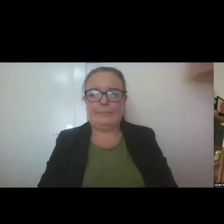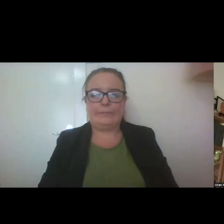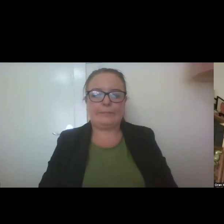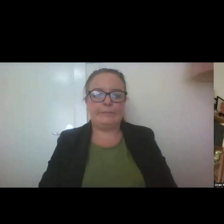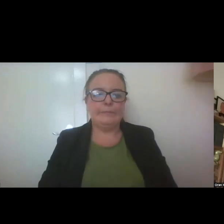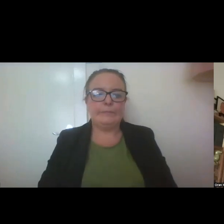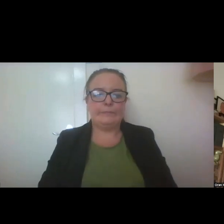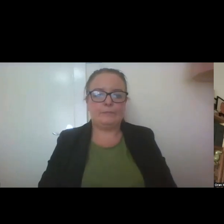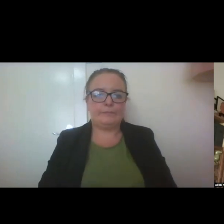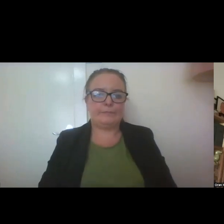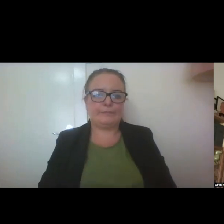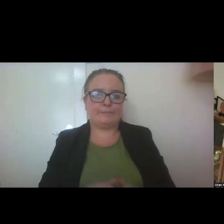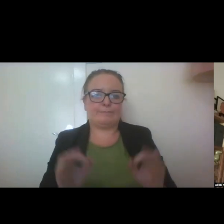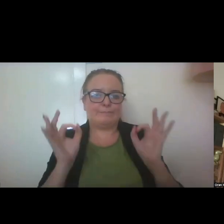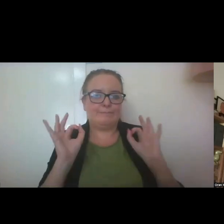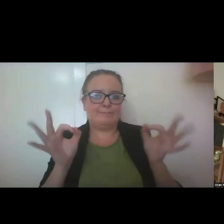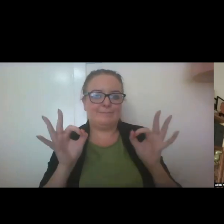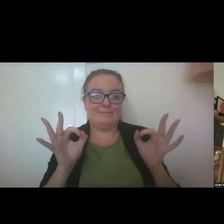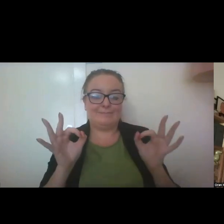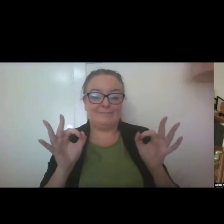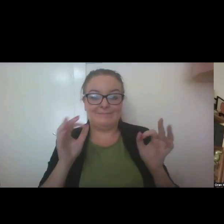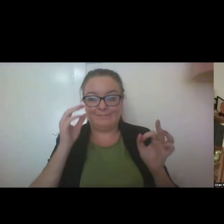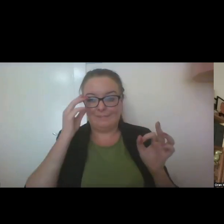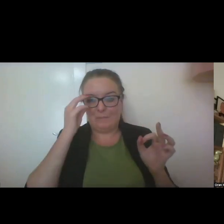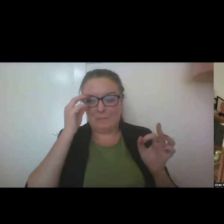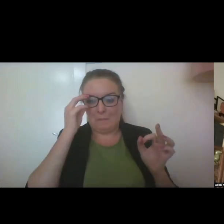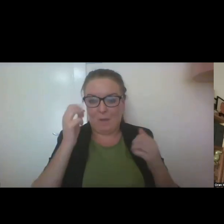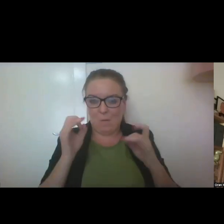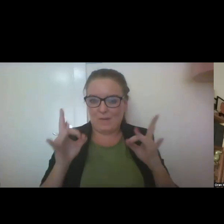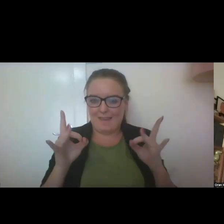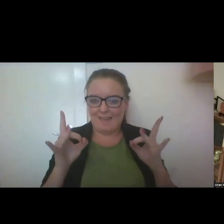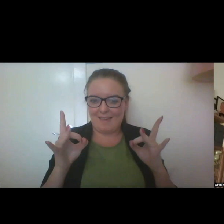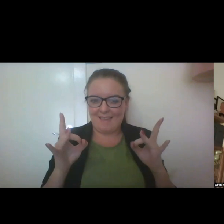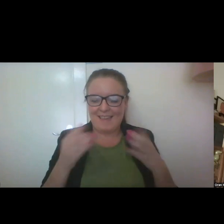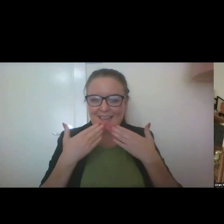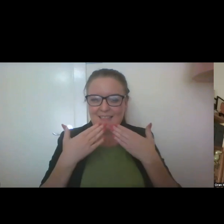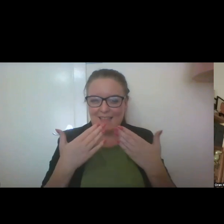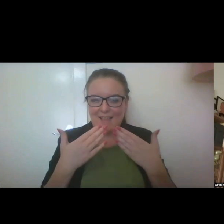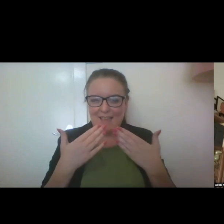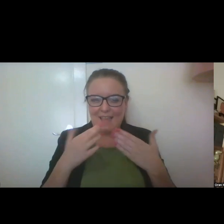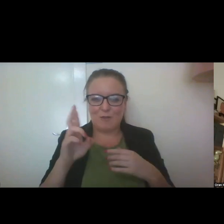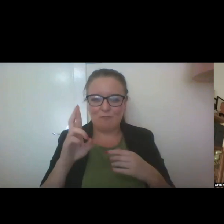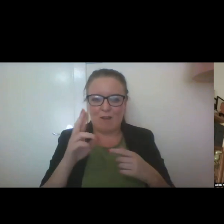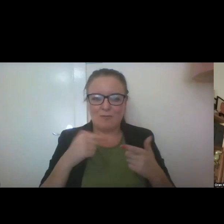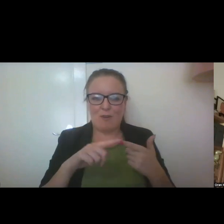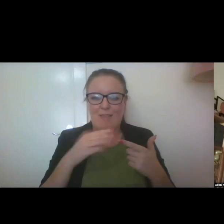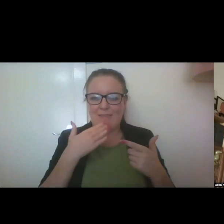Wonderful. Good to go? OK, well, thank you, Roger and Tim, for putting extra pressure on me today.